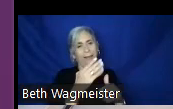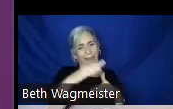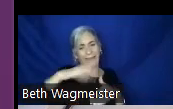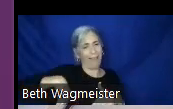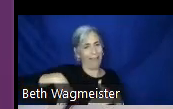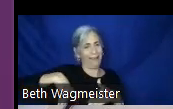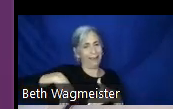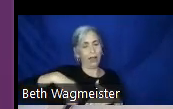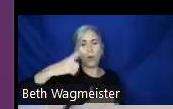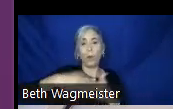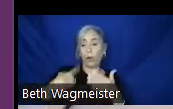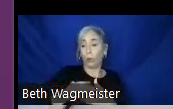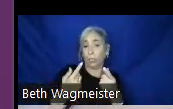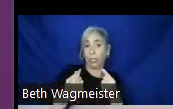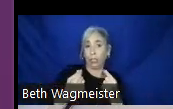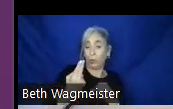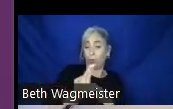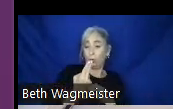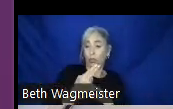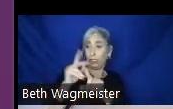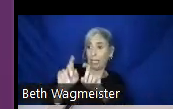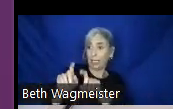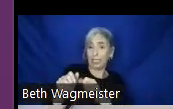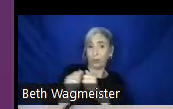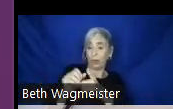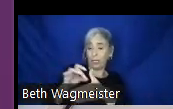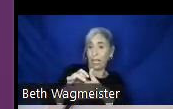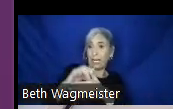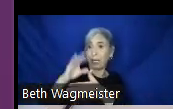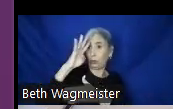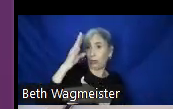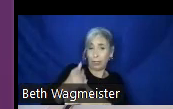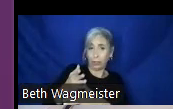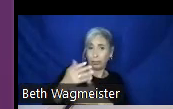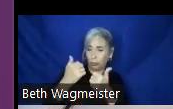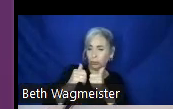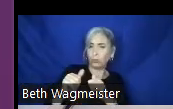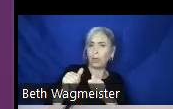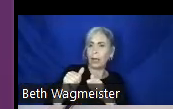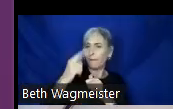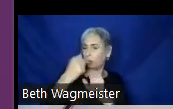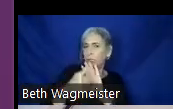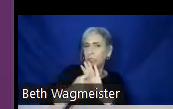What we did with user testing with content creators was to try for example, AI for